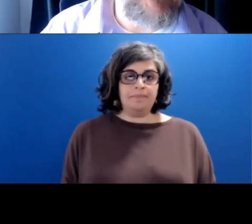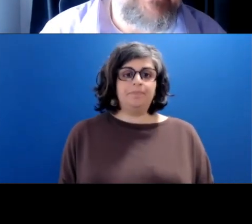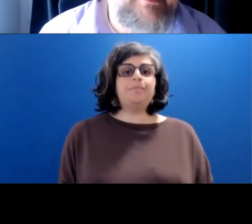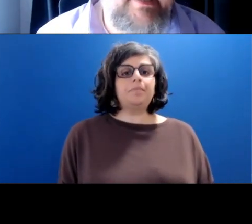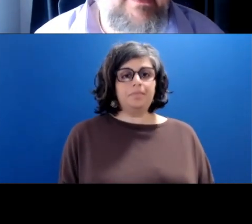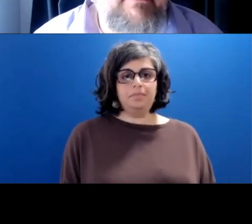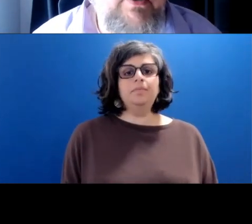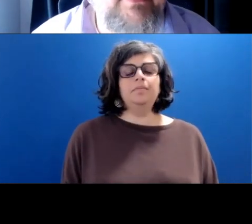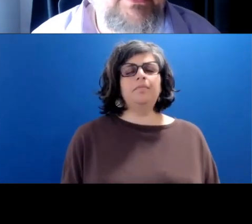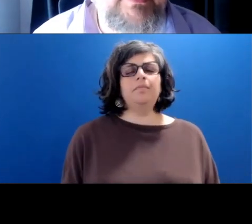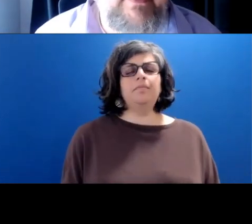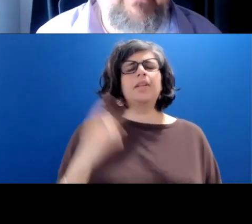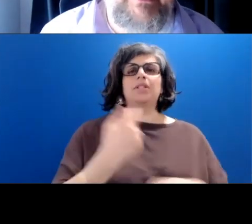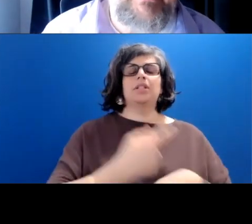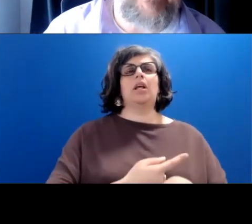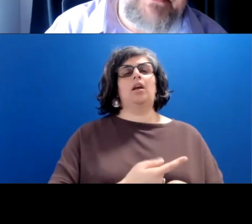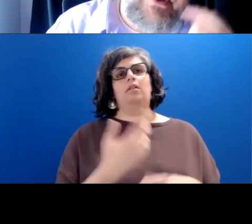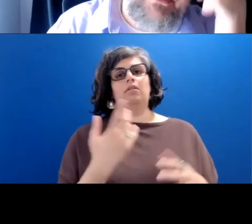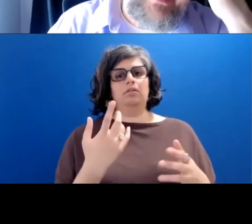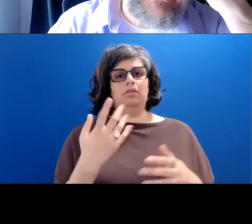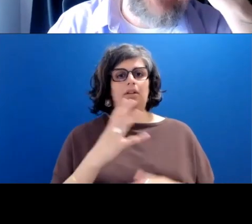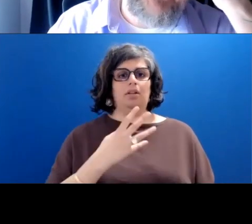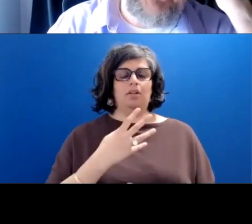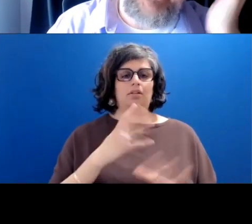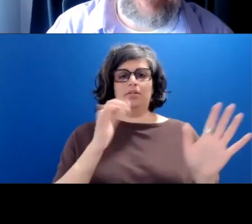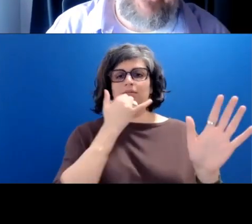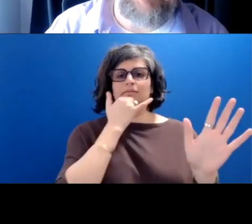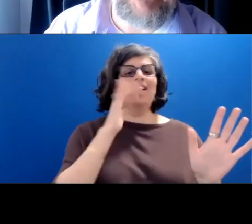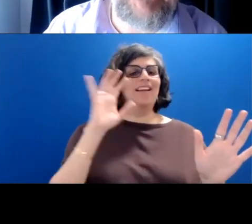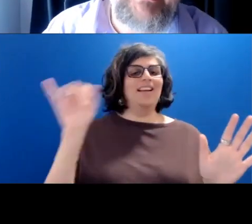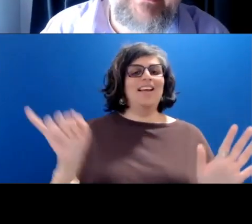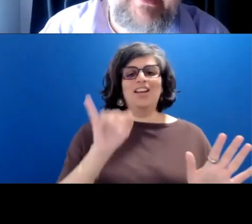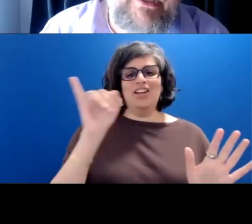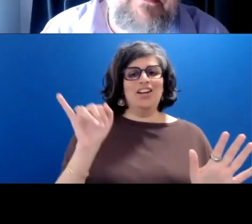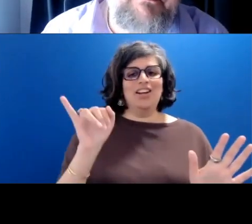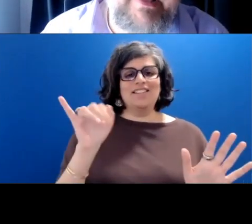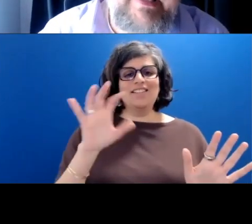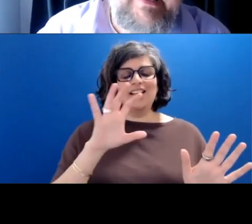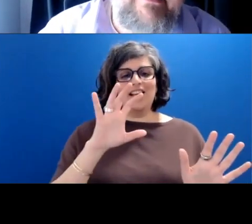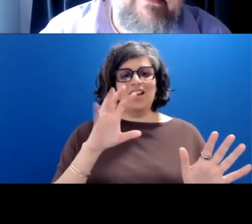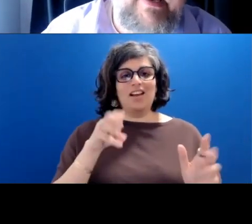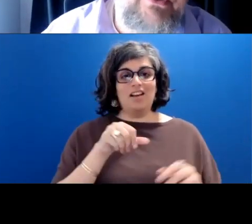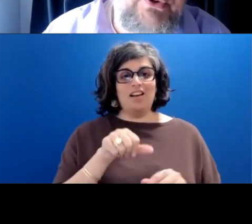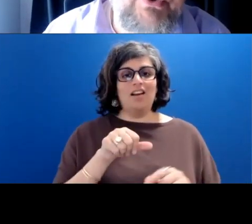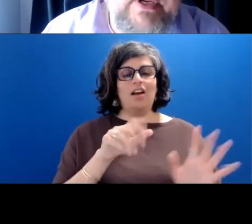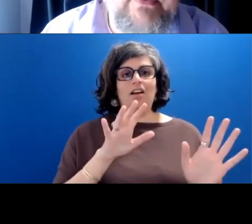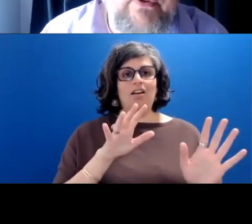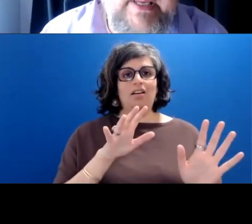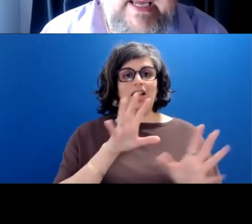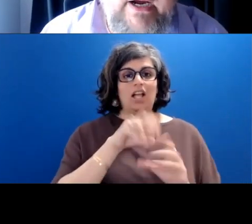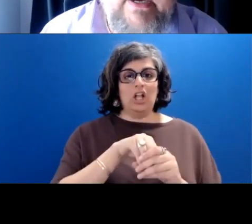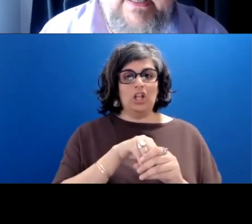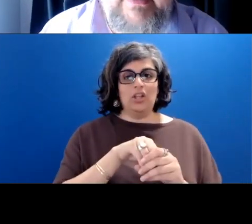Someone today who has insurance company, I'm sorry, who has insurance coverage, that includes trans-affirming care,